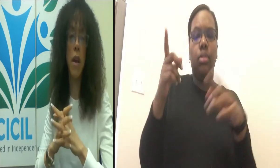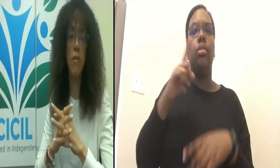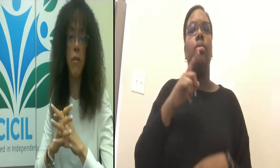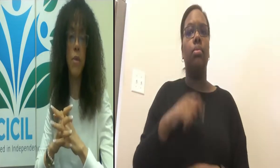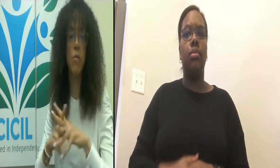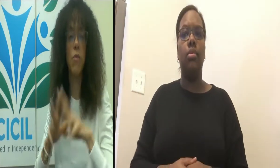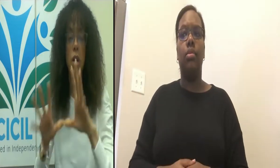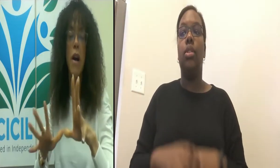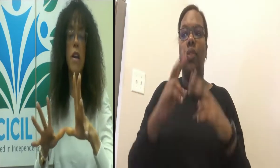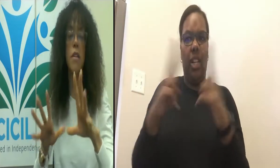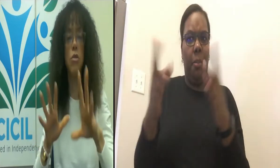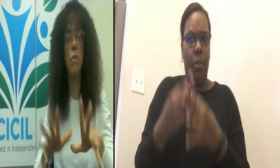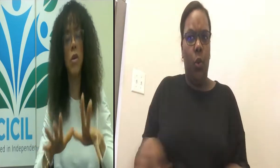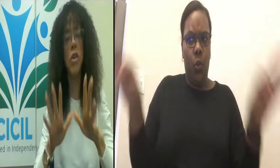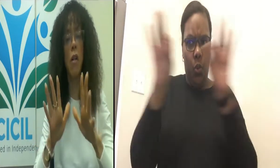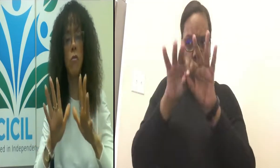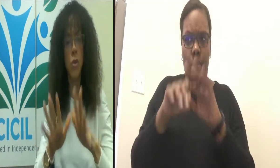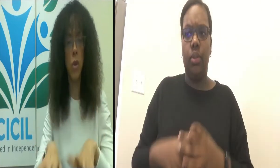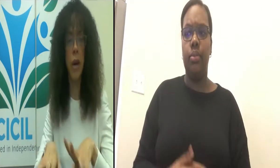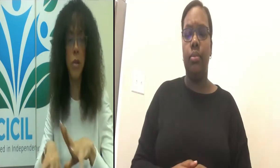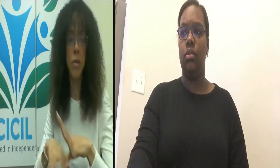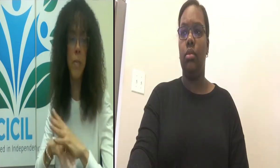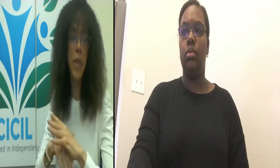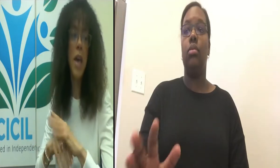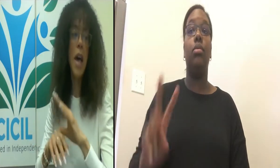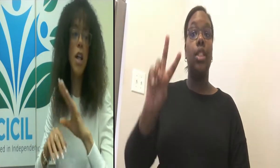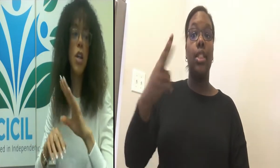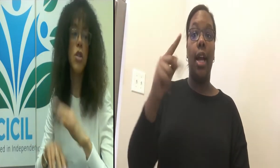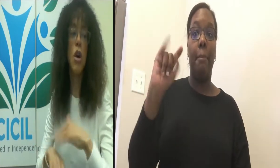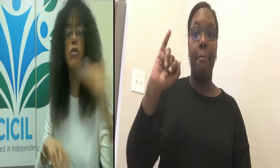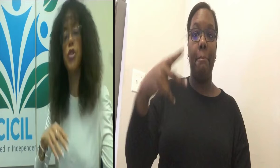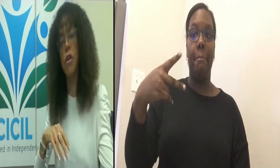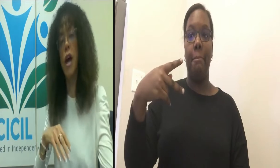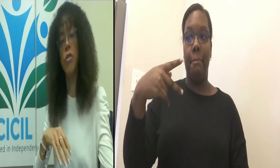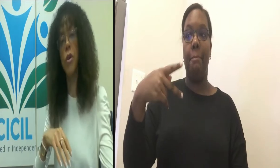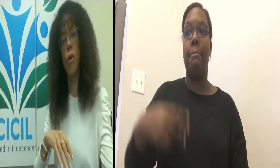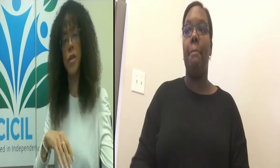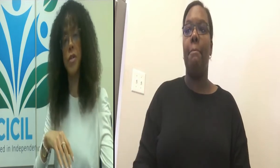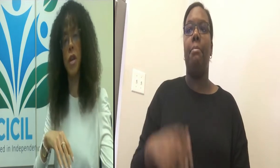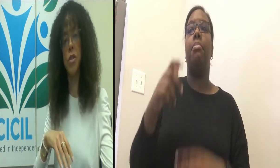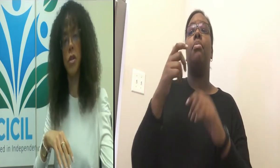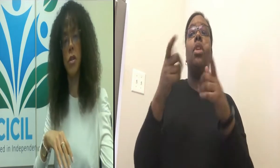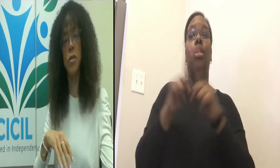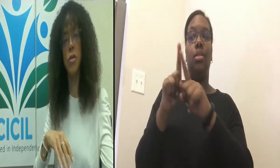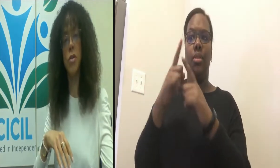outsource their finances to third party CPA firms. We're talking two million